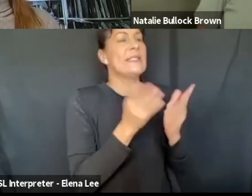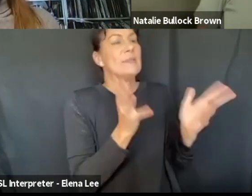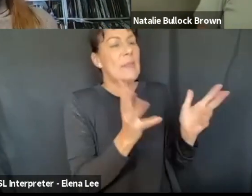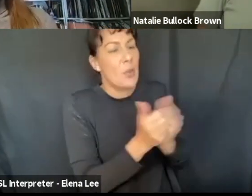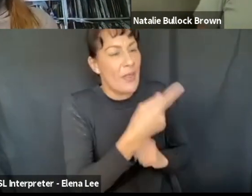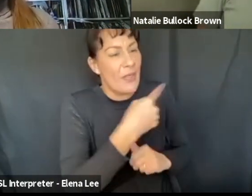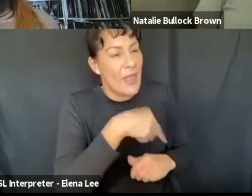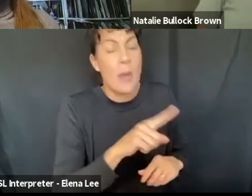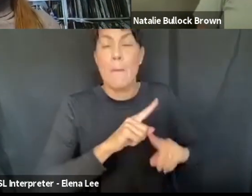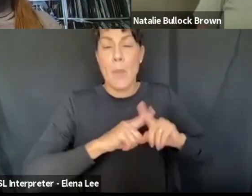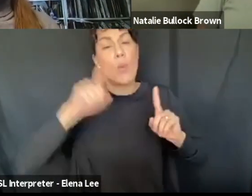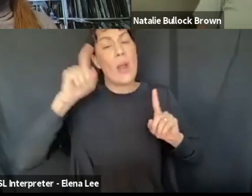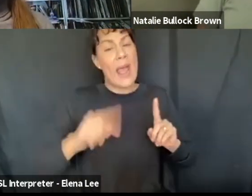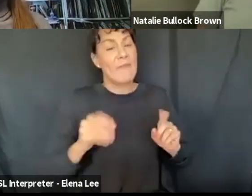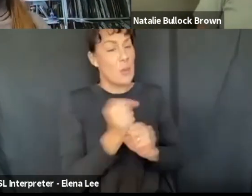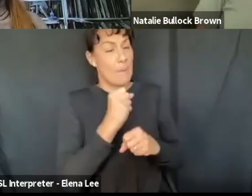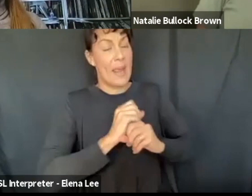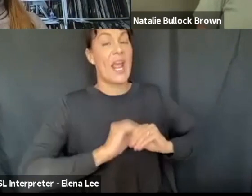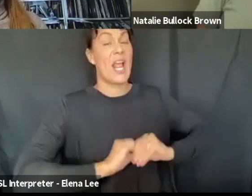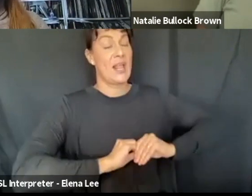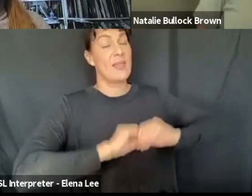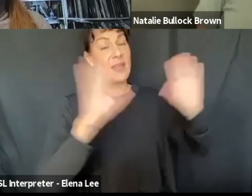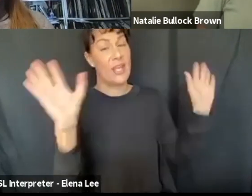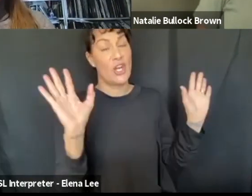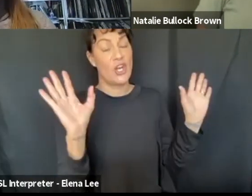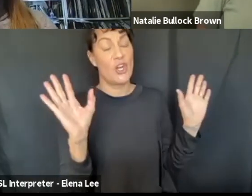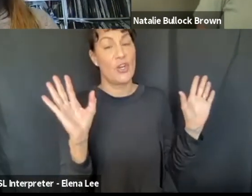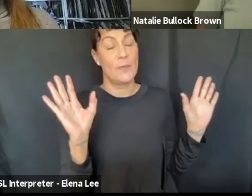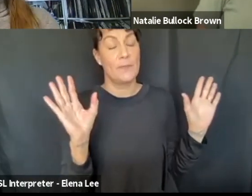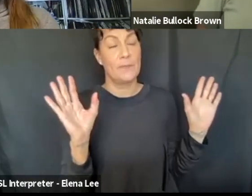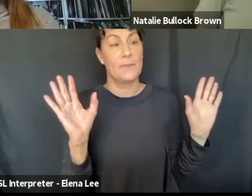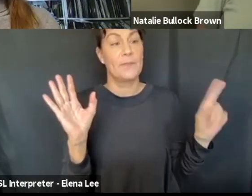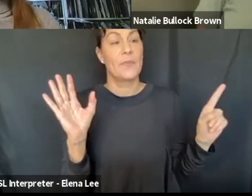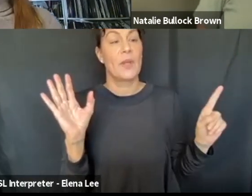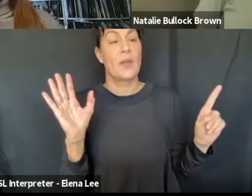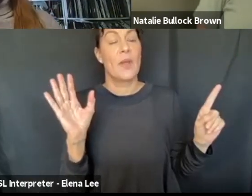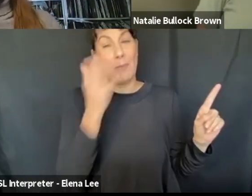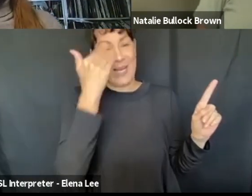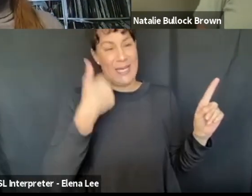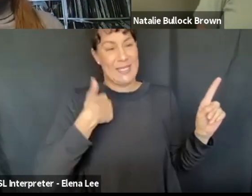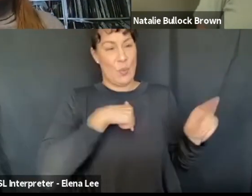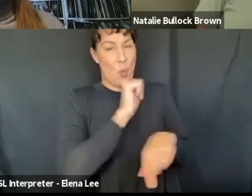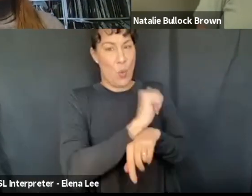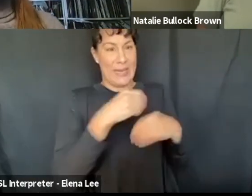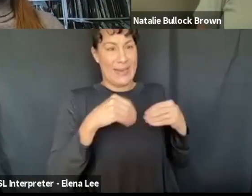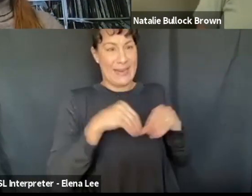Often we're working in humanitarian and crisis conflict. So, the most of the foreigners that they engage with